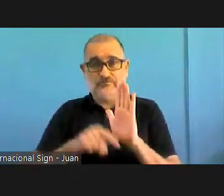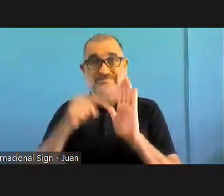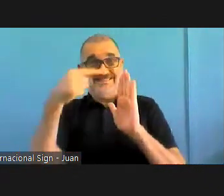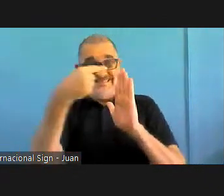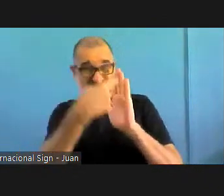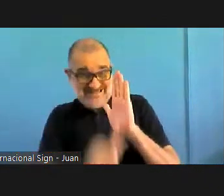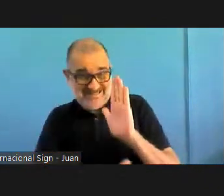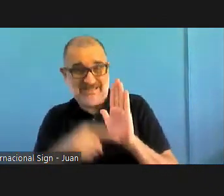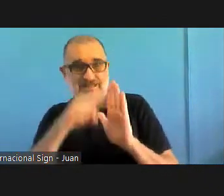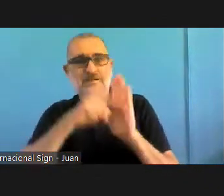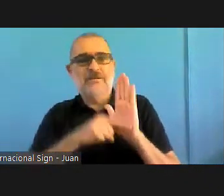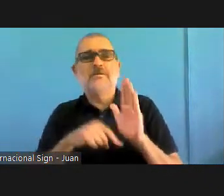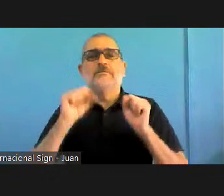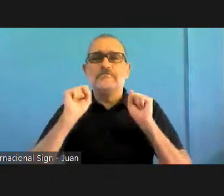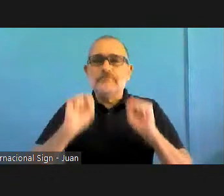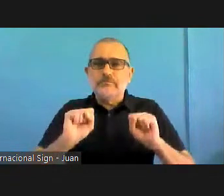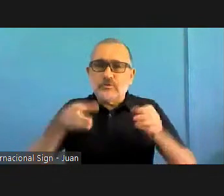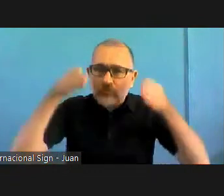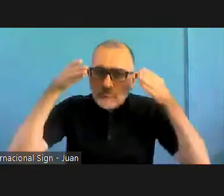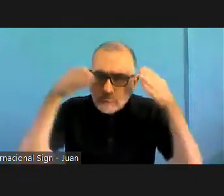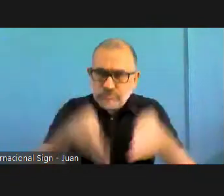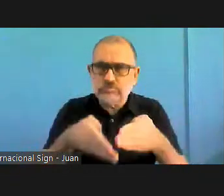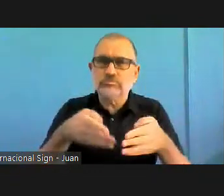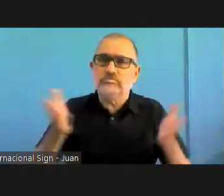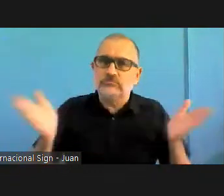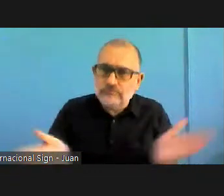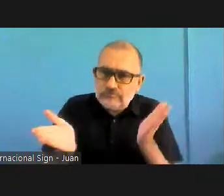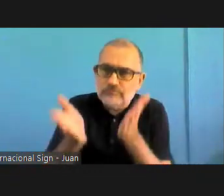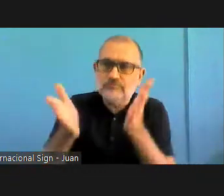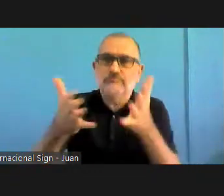One of the very big advantages we had with the COVID response